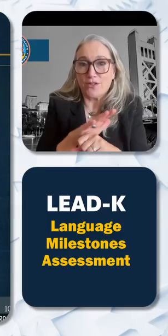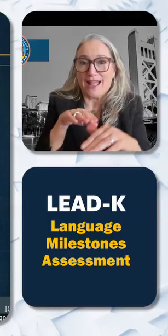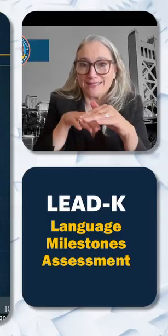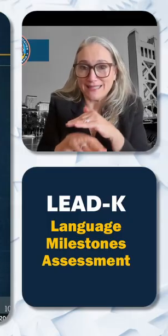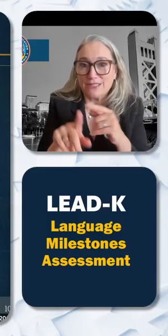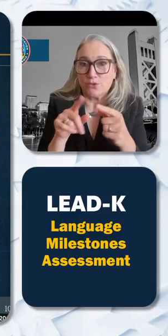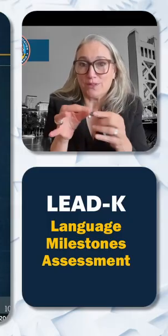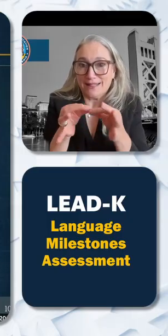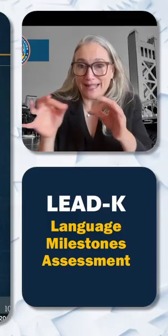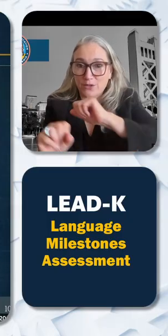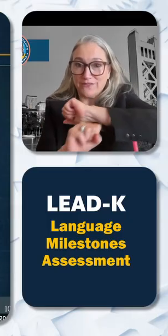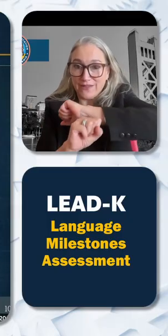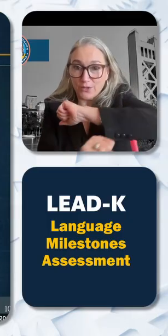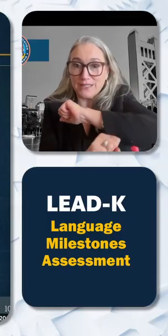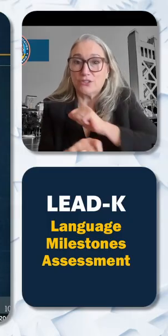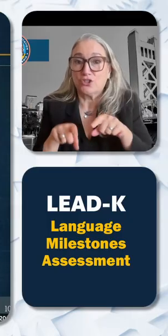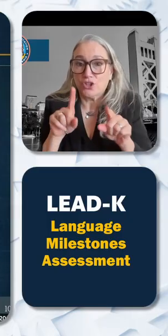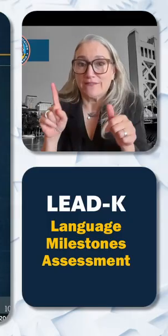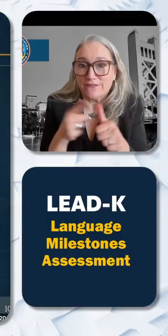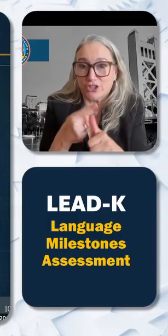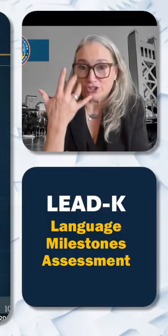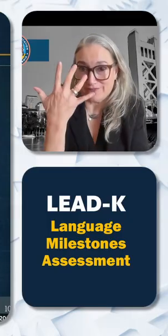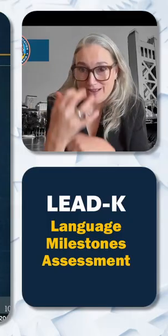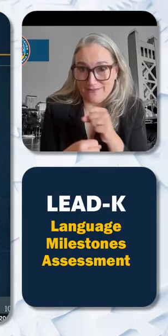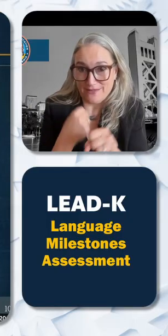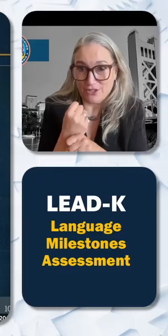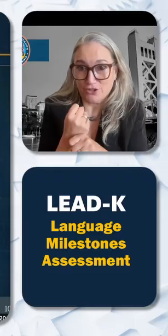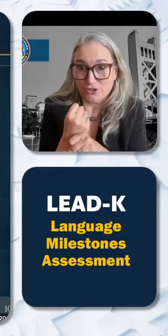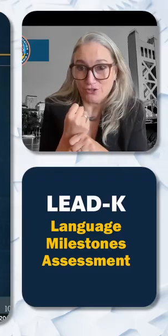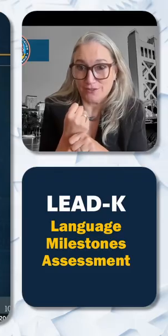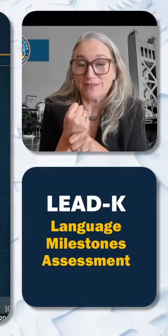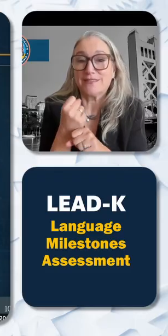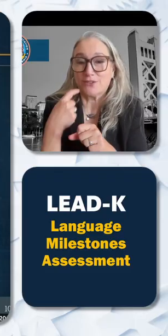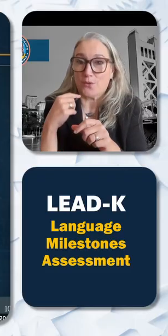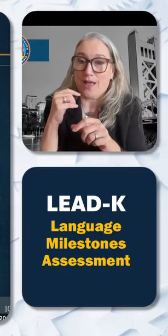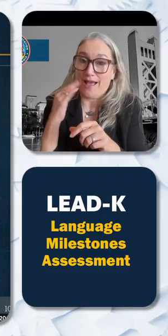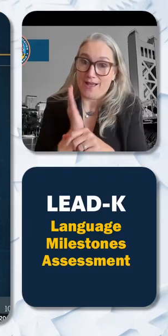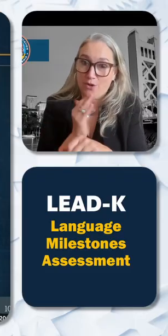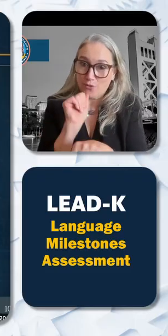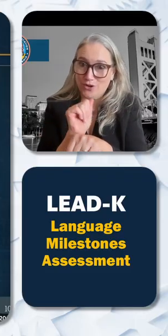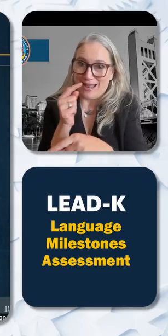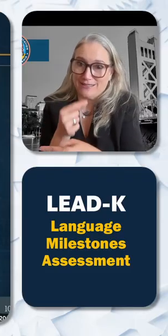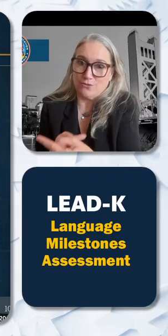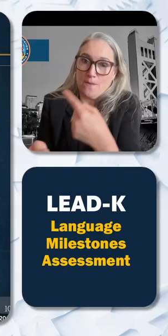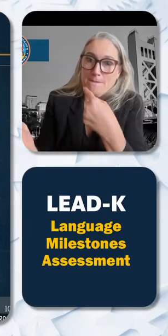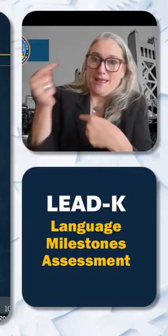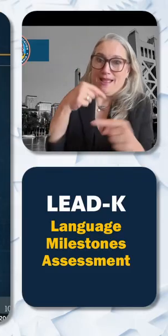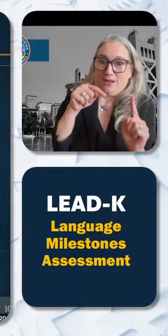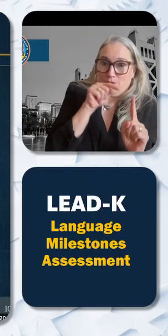their deafness. This is actually because they are unable to get a foundation of language